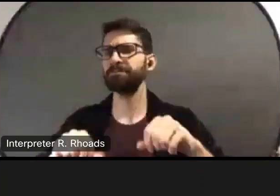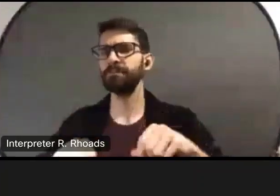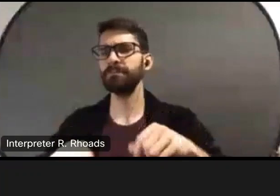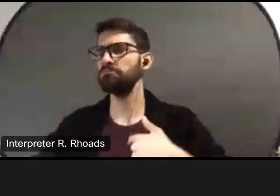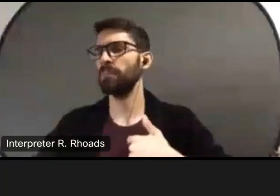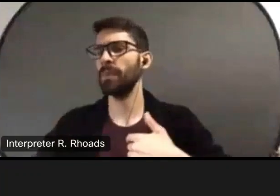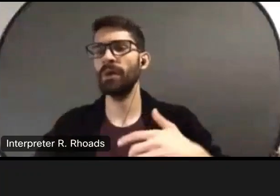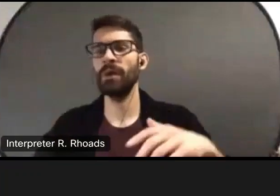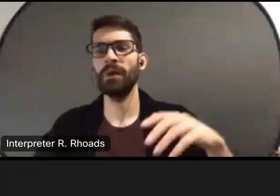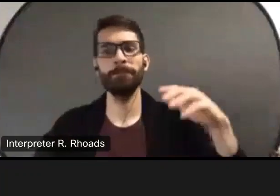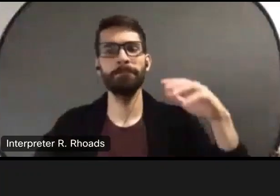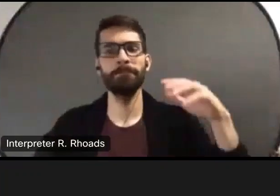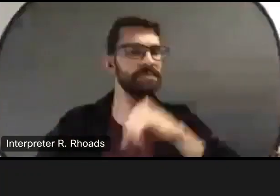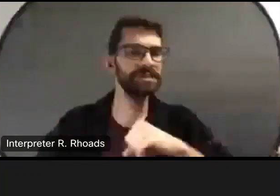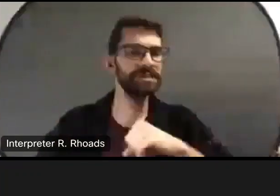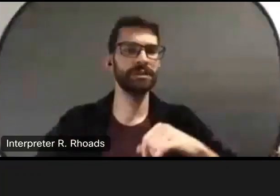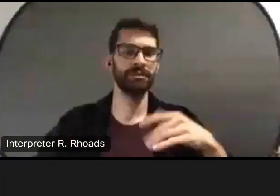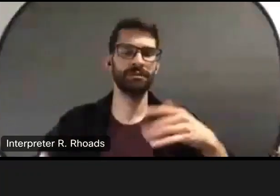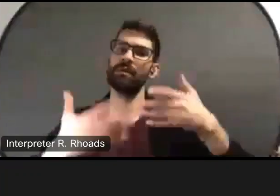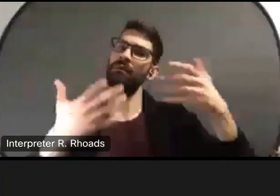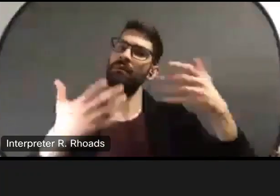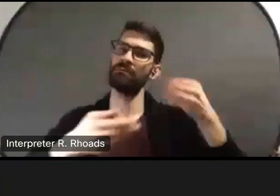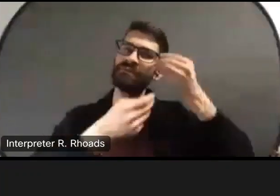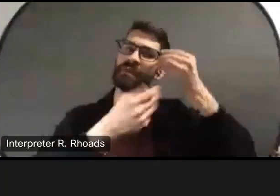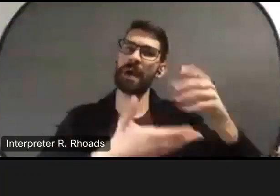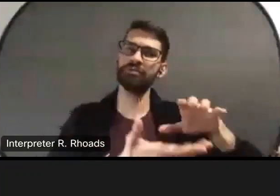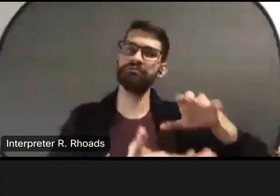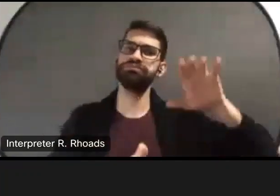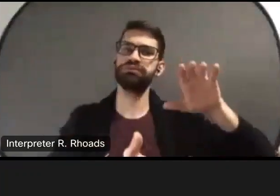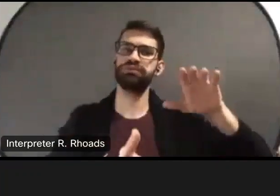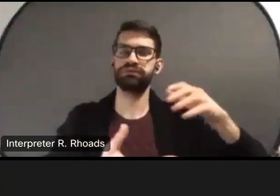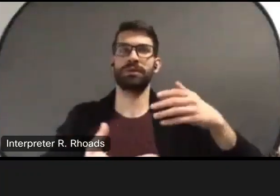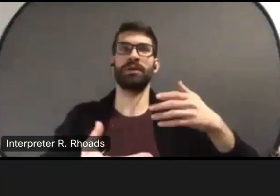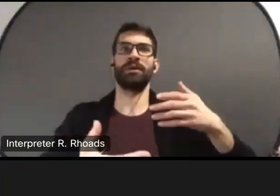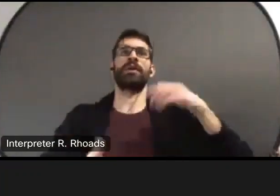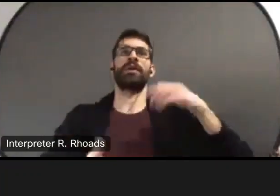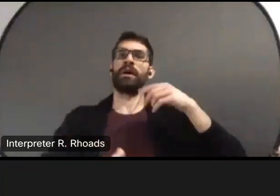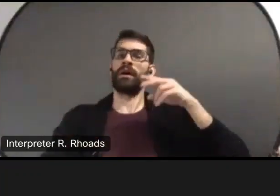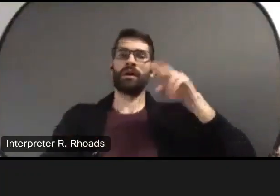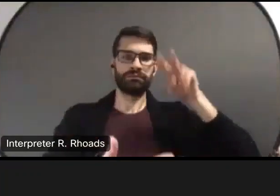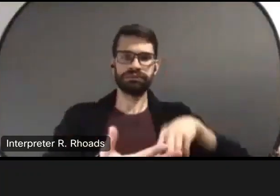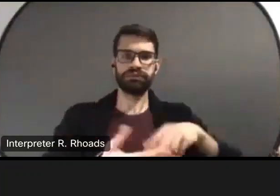and so much to take in ... a little, you know, overwhelming, a little bit but.